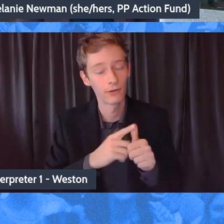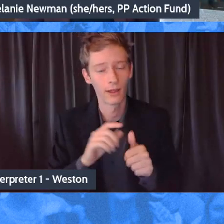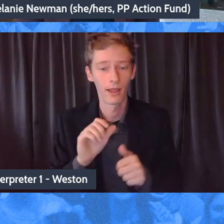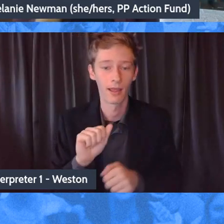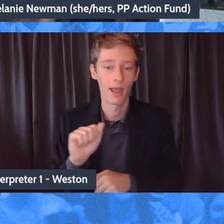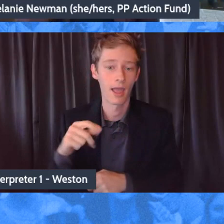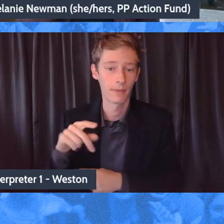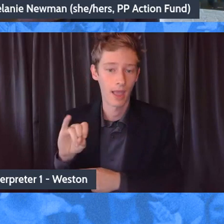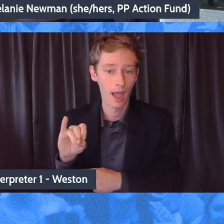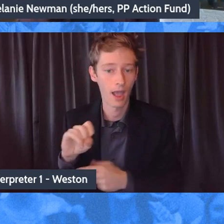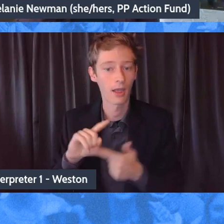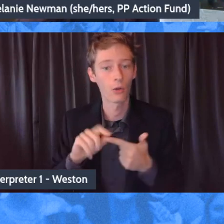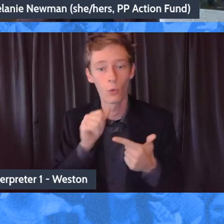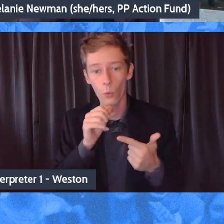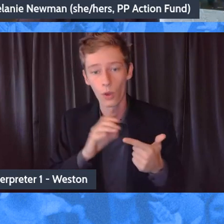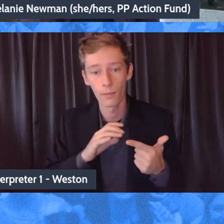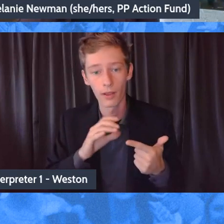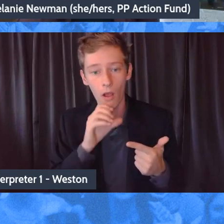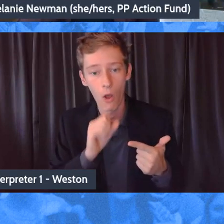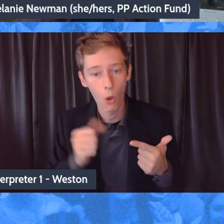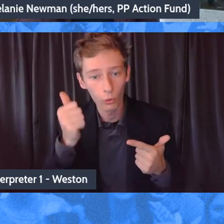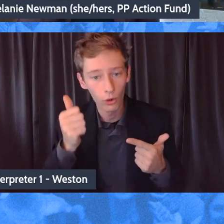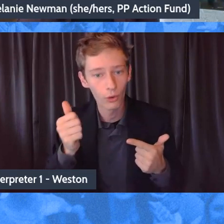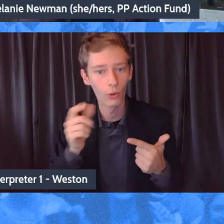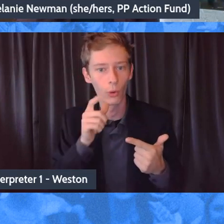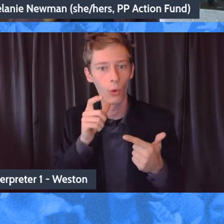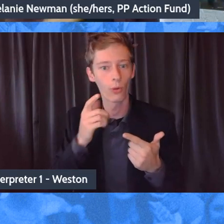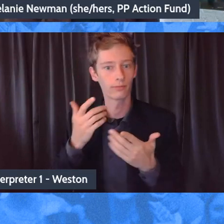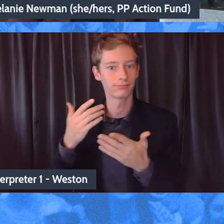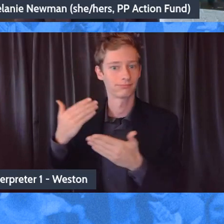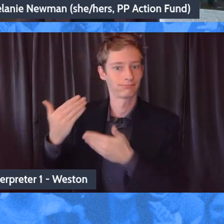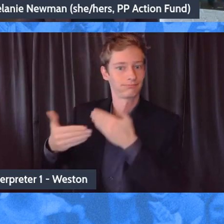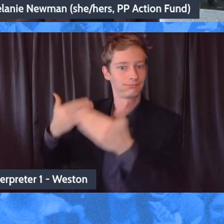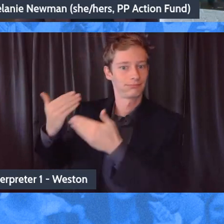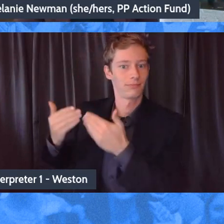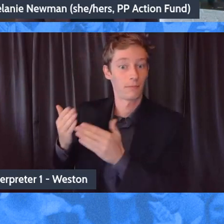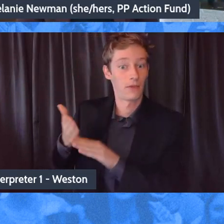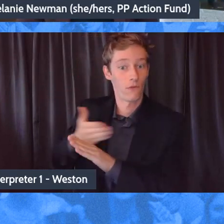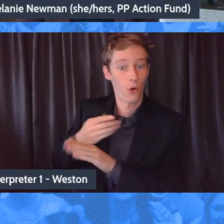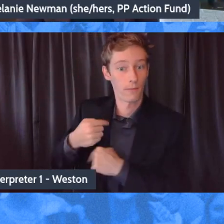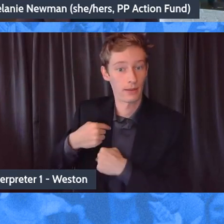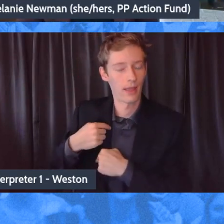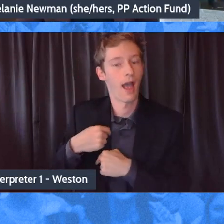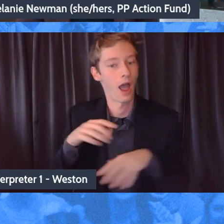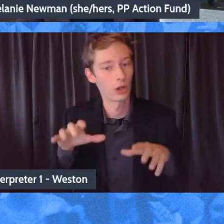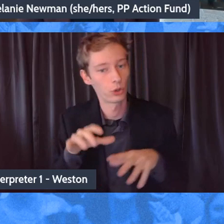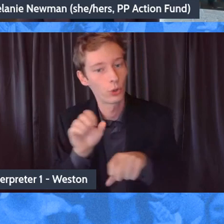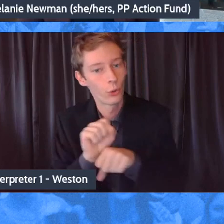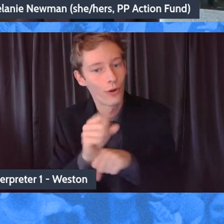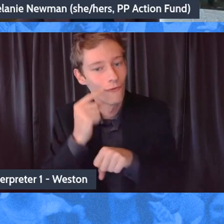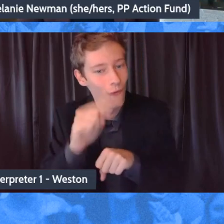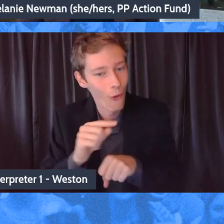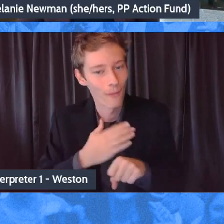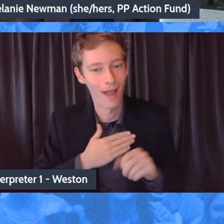elders and aunties that paved the way for me, I really do this work for my colleagues. So NAPAWF has the most incredible staff